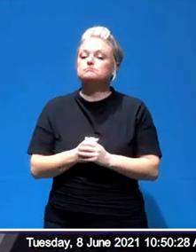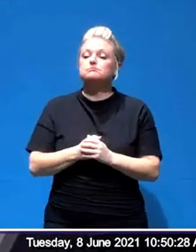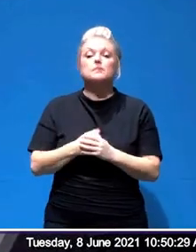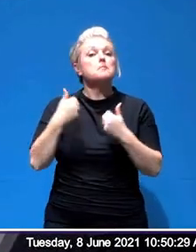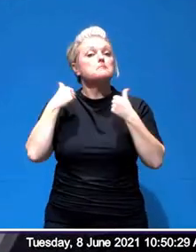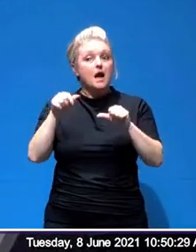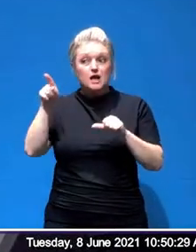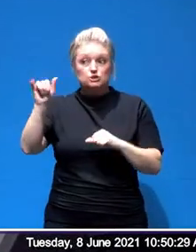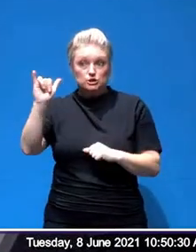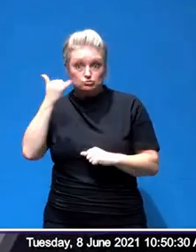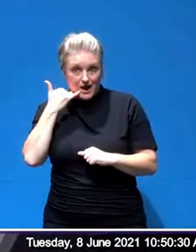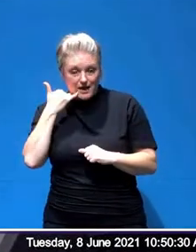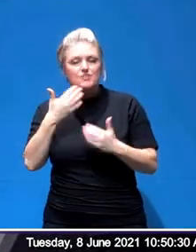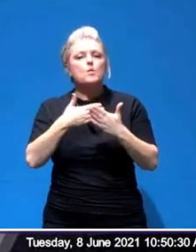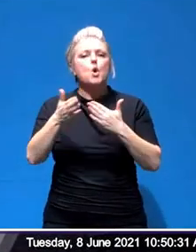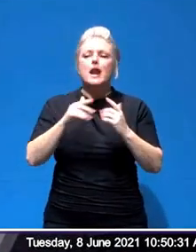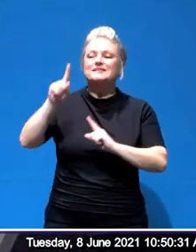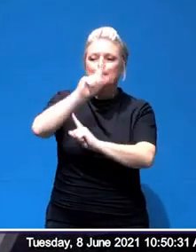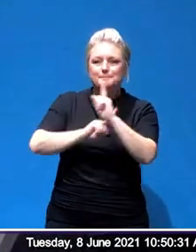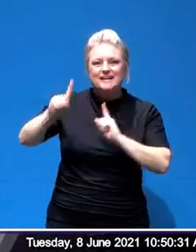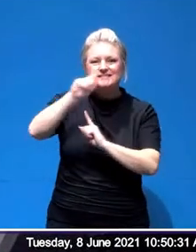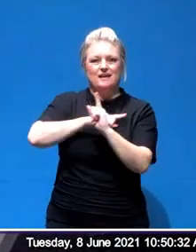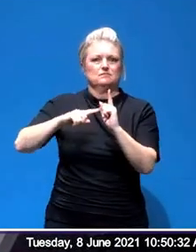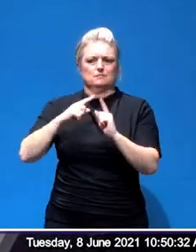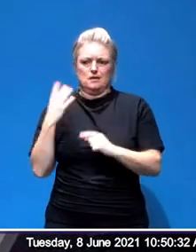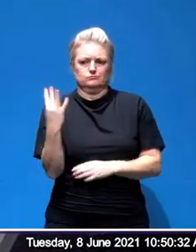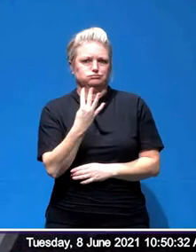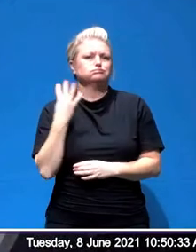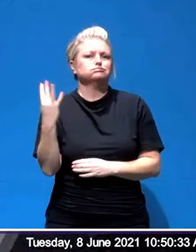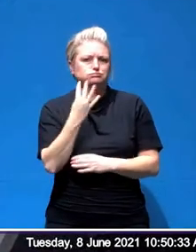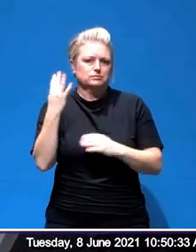and Sandra Wallis, at their house.